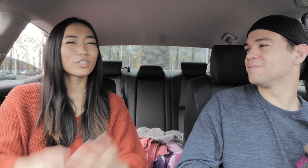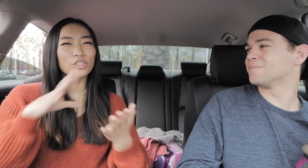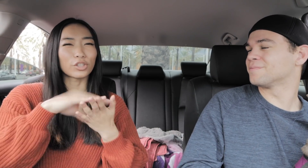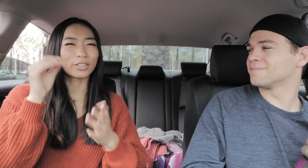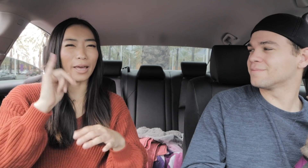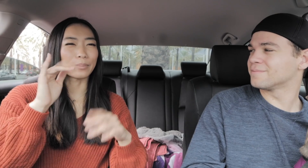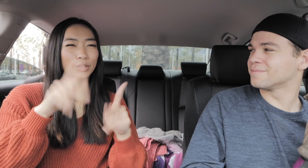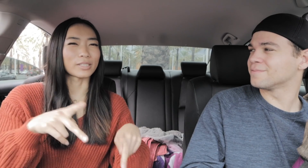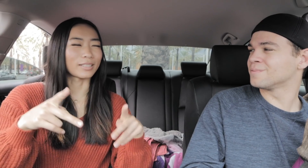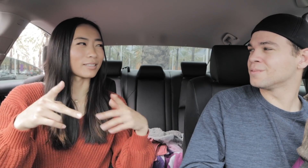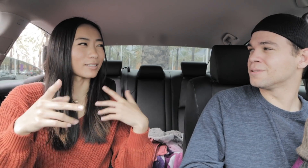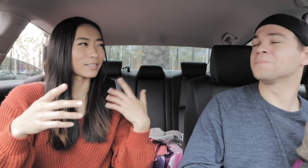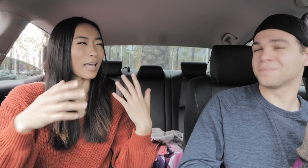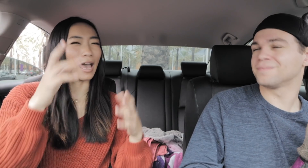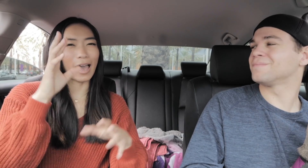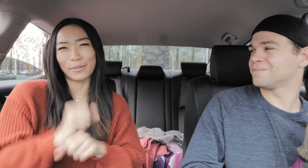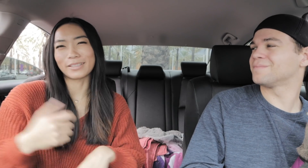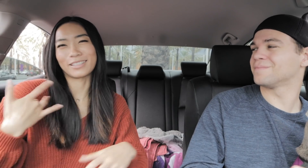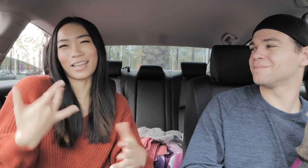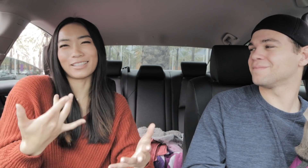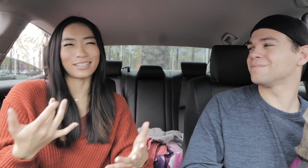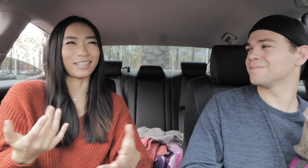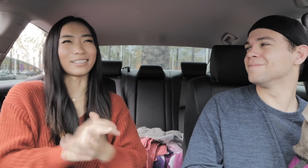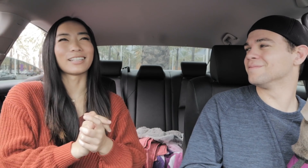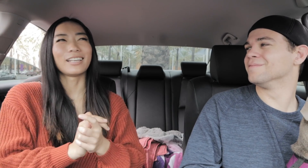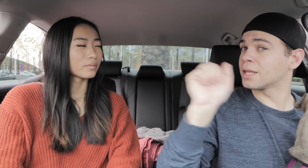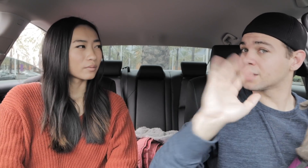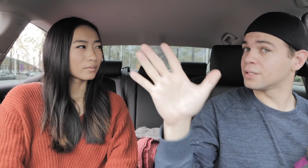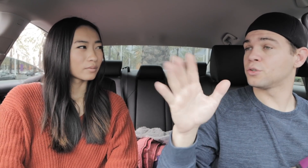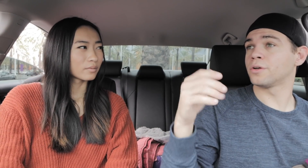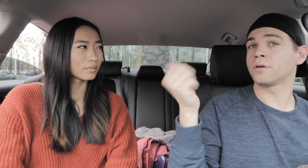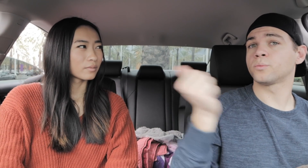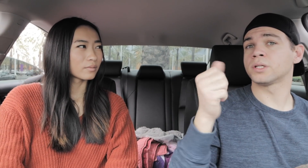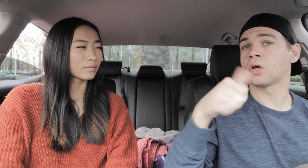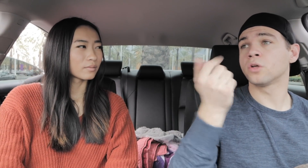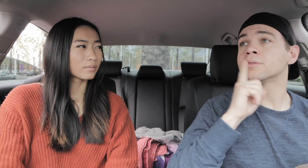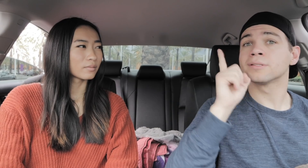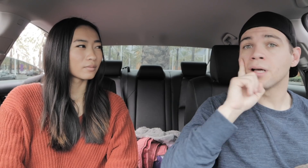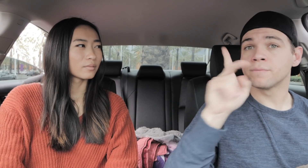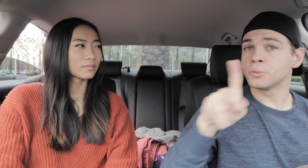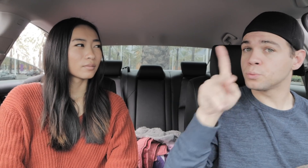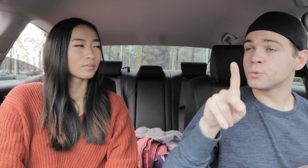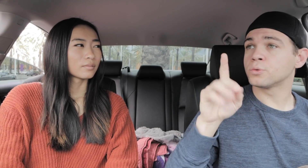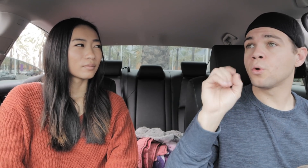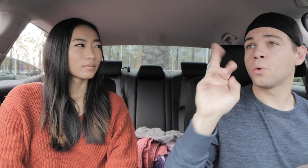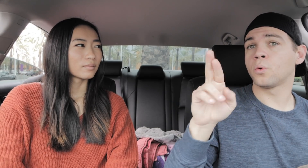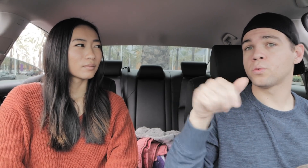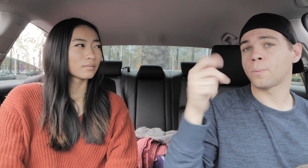you kind of memorize what that person typically says for example, this morning I was like, "coffee" but she knows I mean coffee can you make me coffee now same thing but in language like with the hearing world too you know if you have a boyfriend or girlfriend, you're hearing